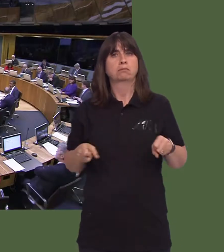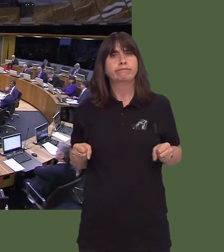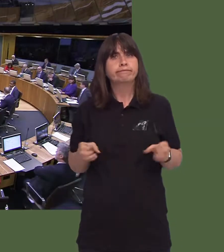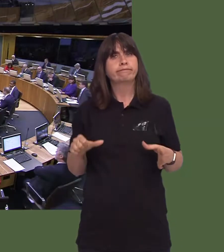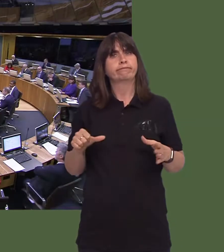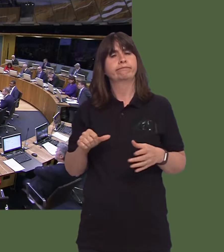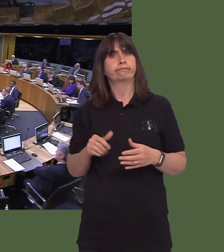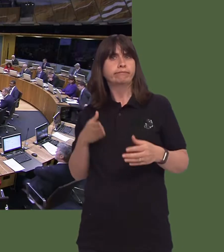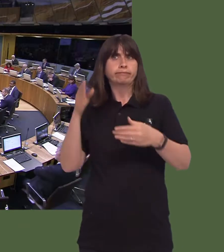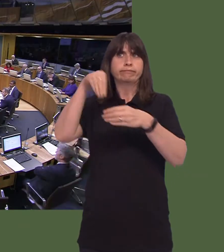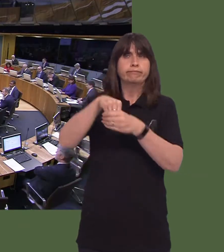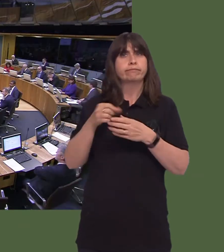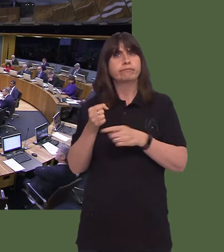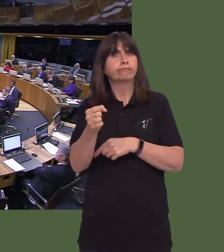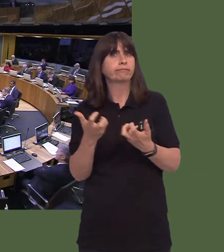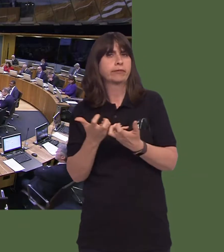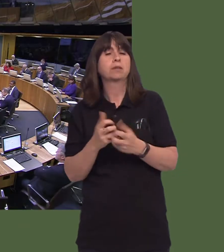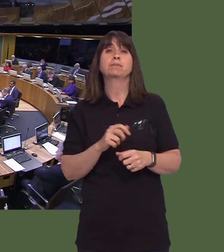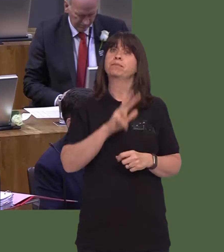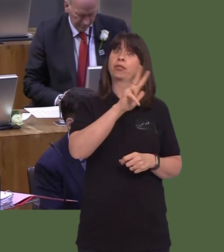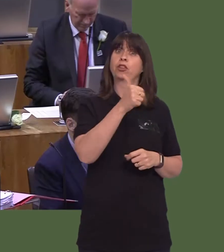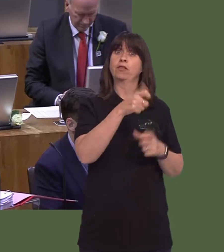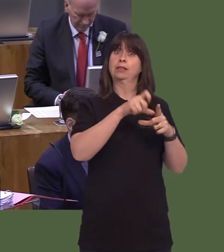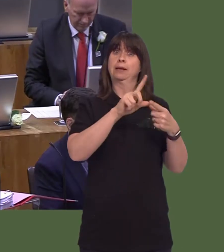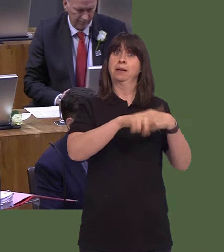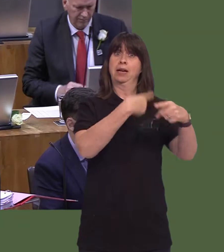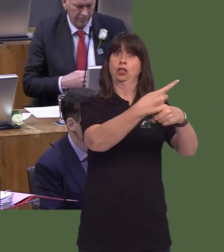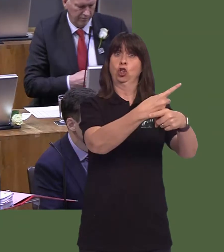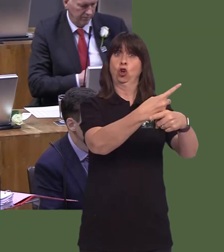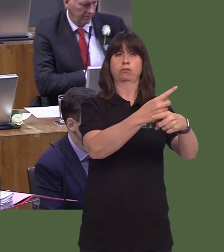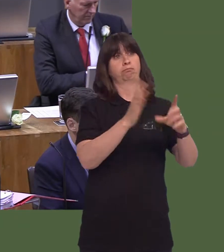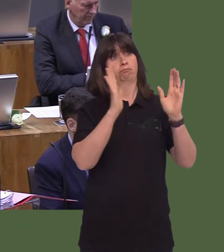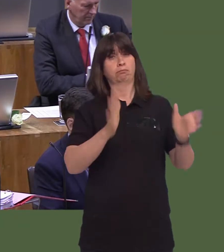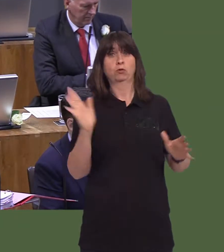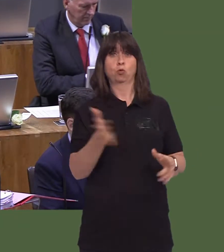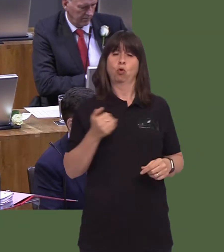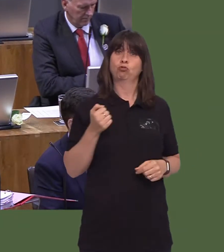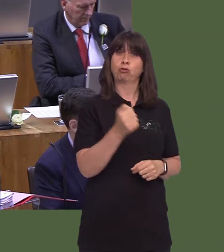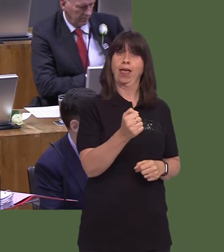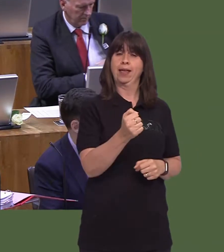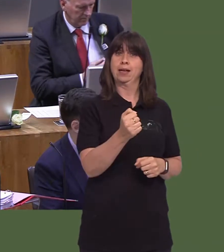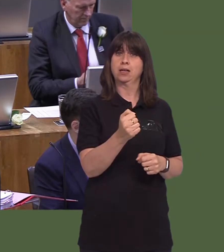By 31 December of next year, all trains must include provisions for people of reduced mobility,